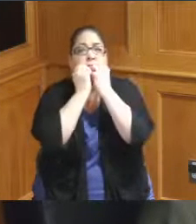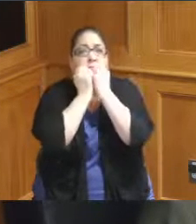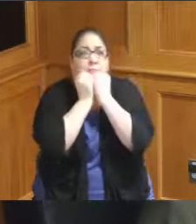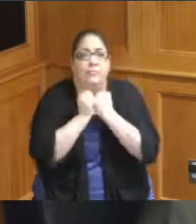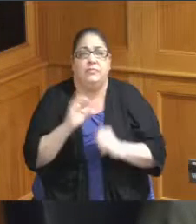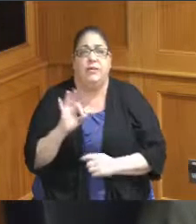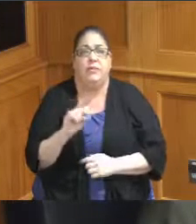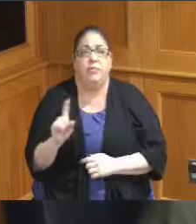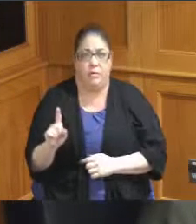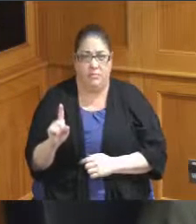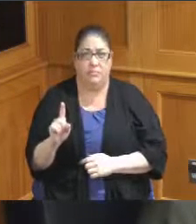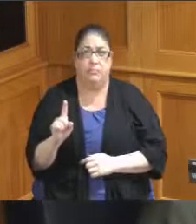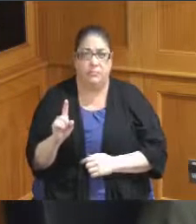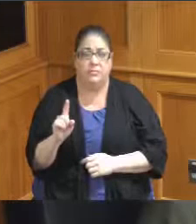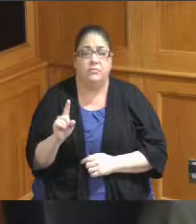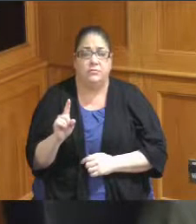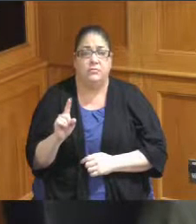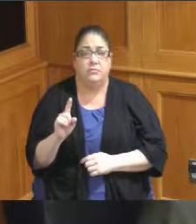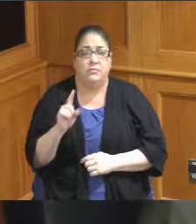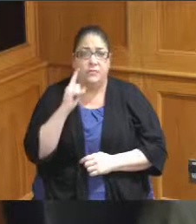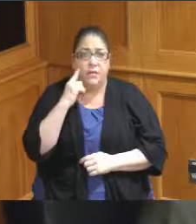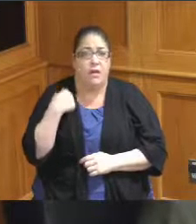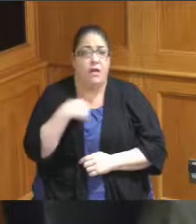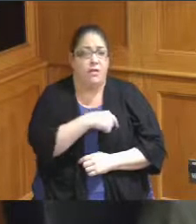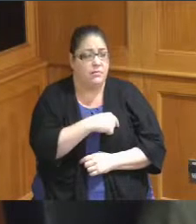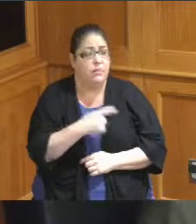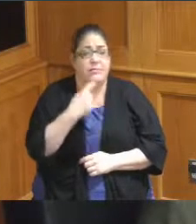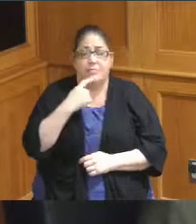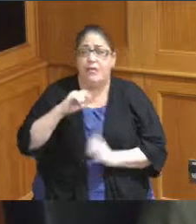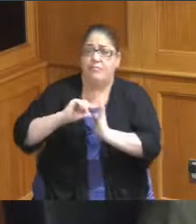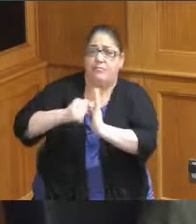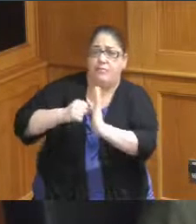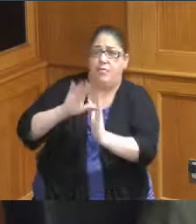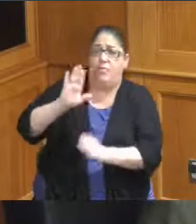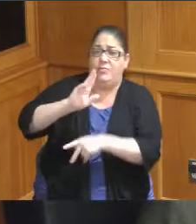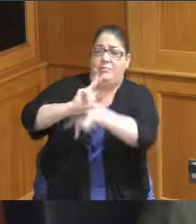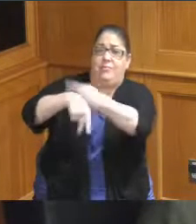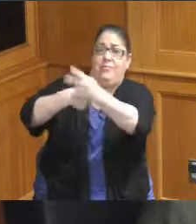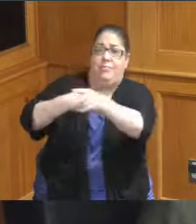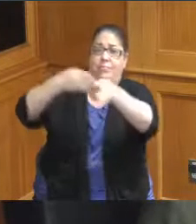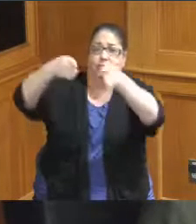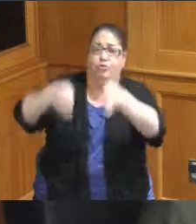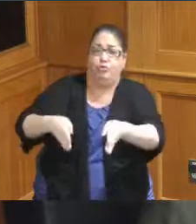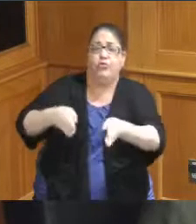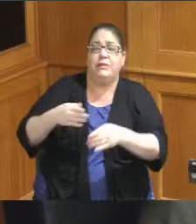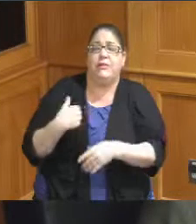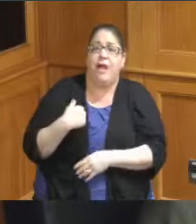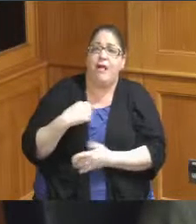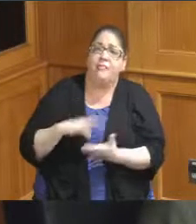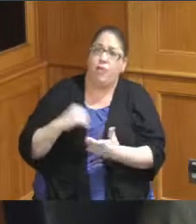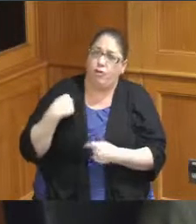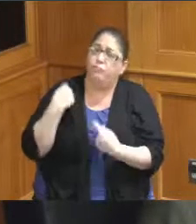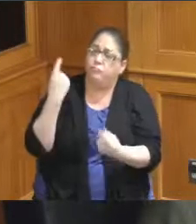I do want to highlight that about your the type of person that I've come to know and I know if